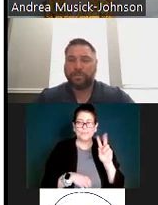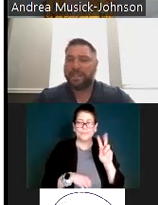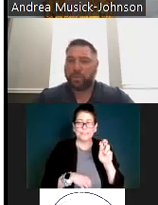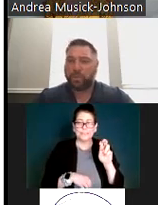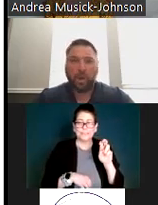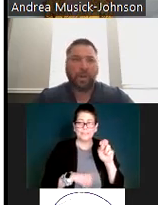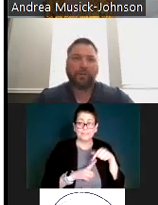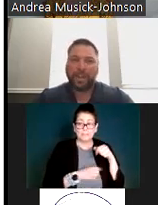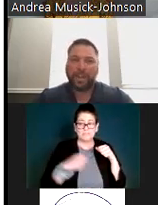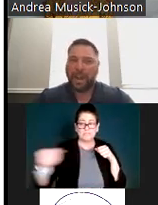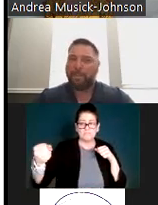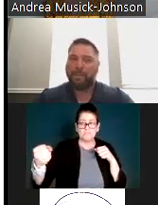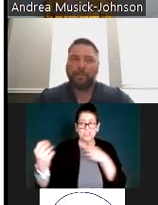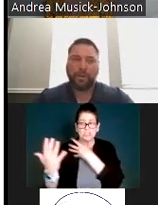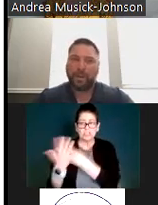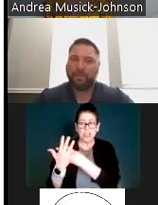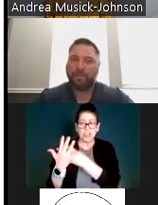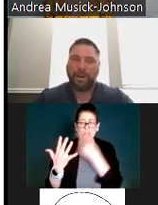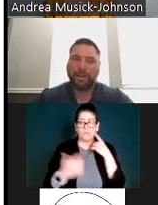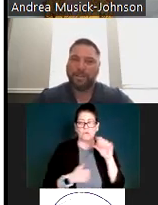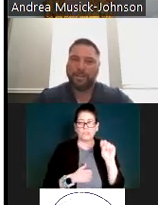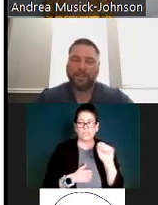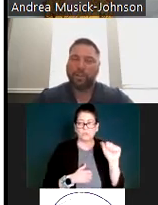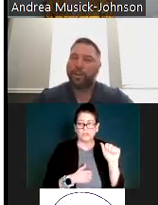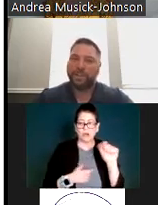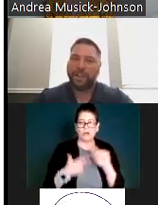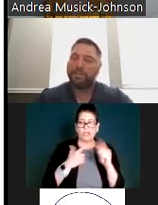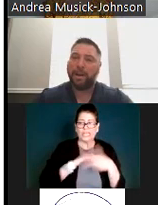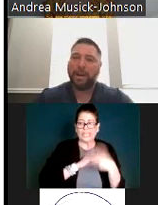sexual assault, for kidnapping, for various different charges against Mary.